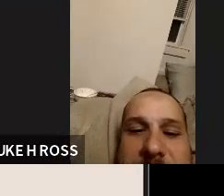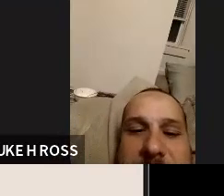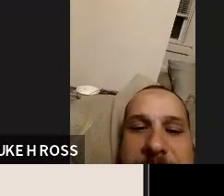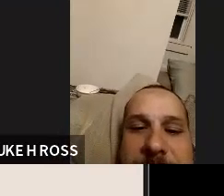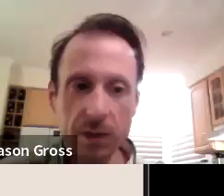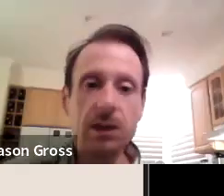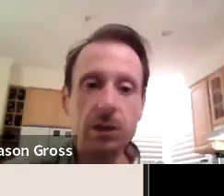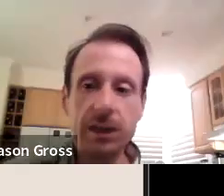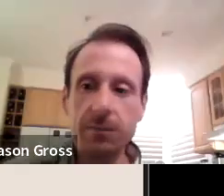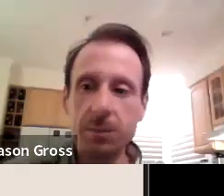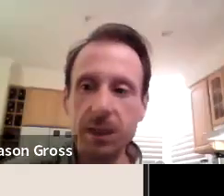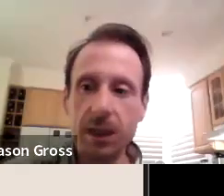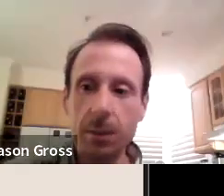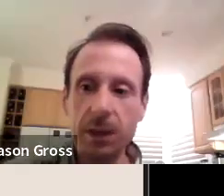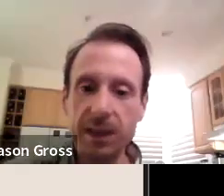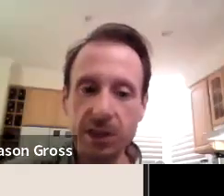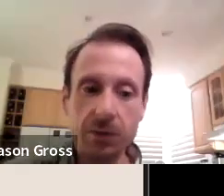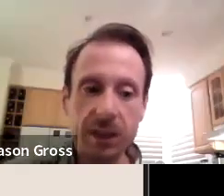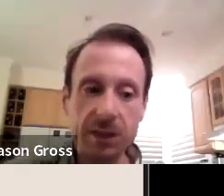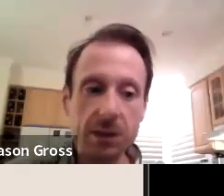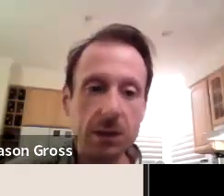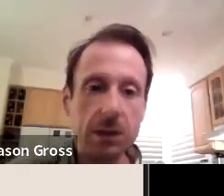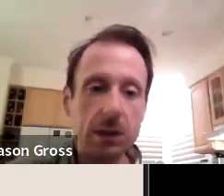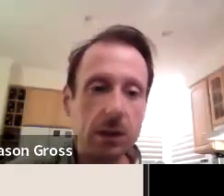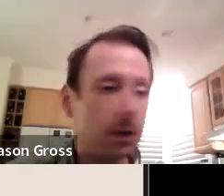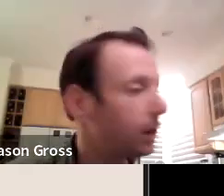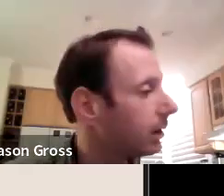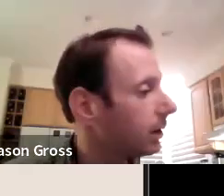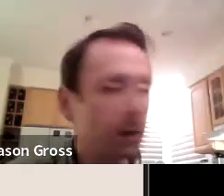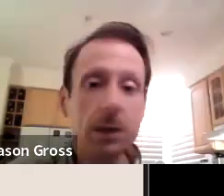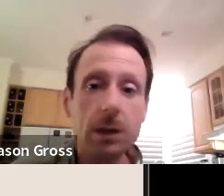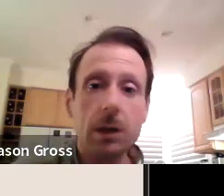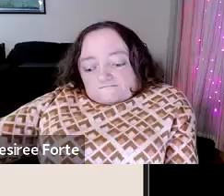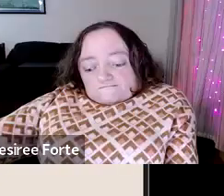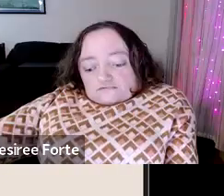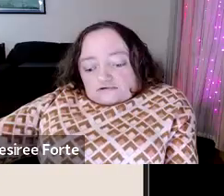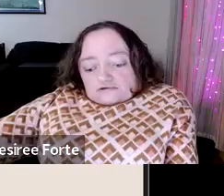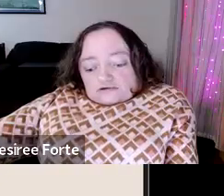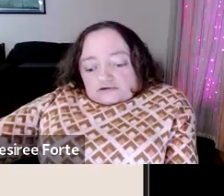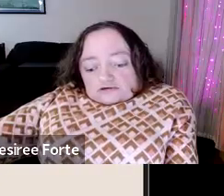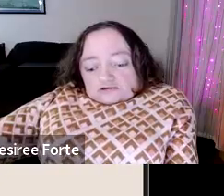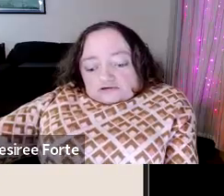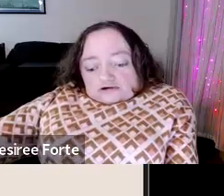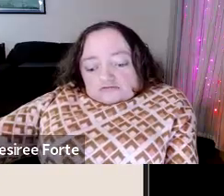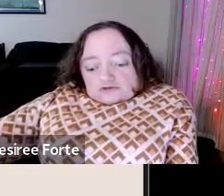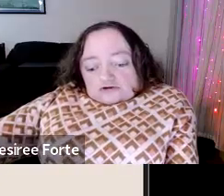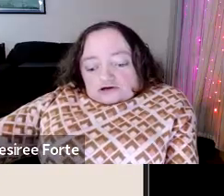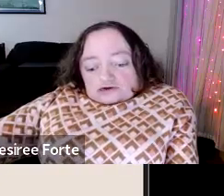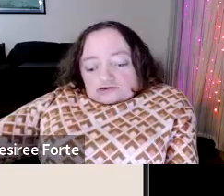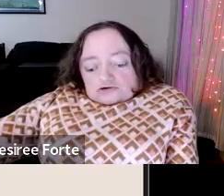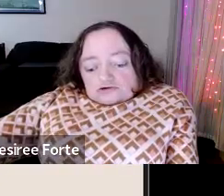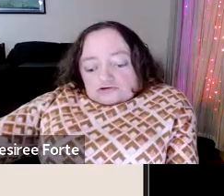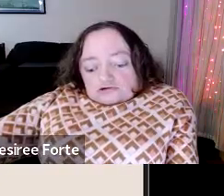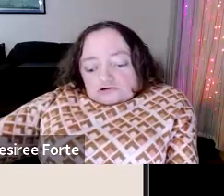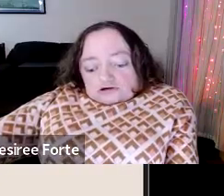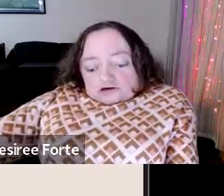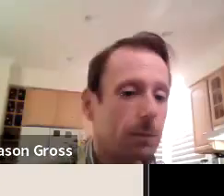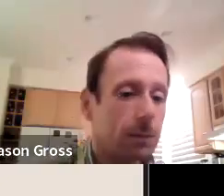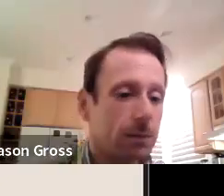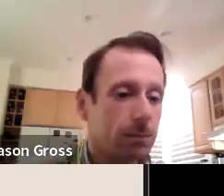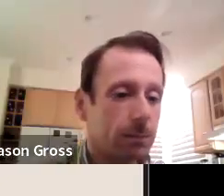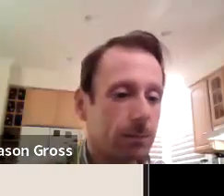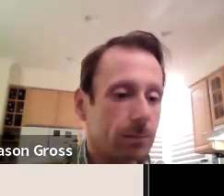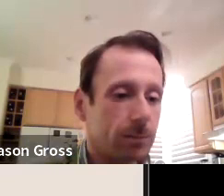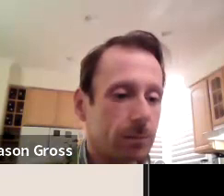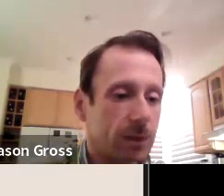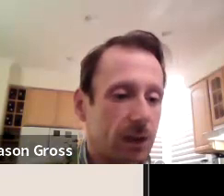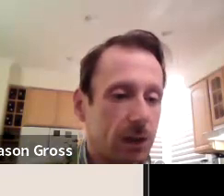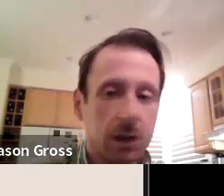[ Multiple people talking ]